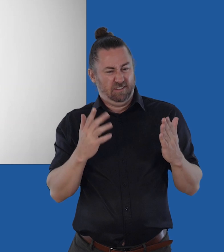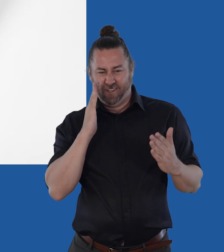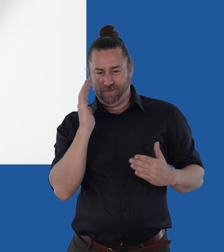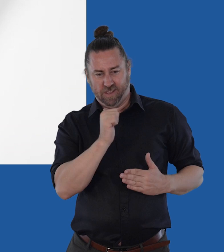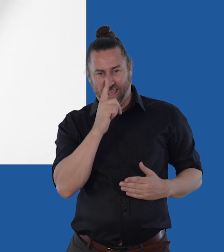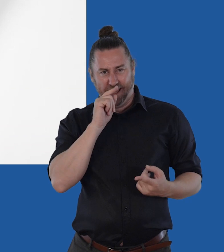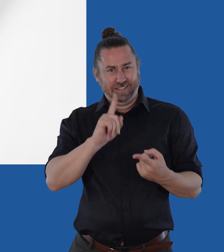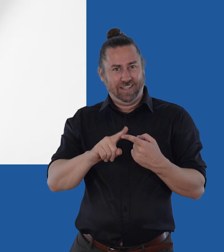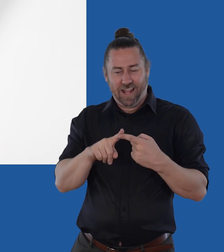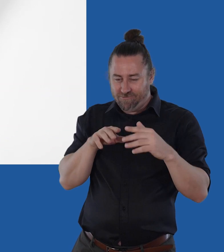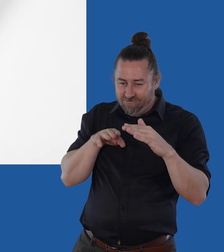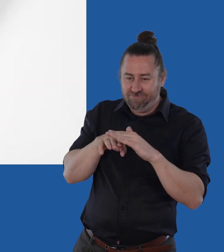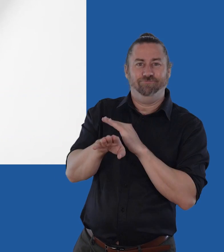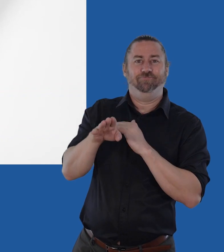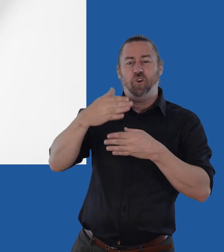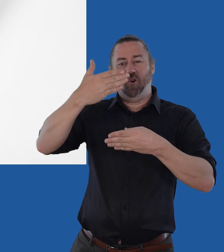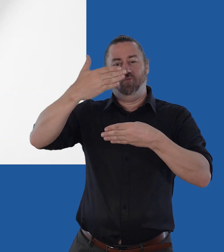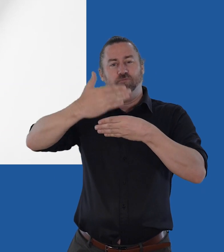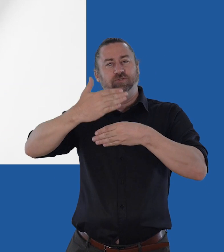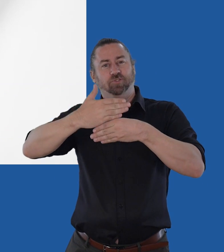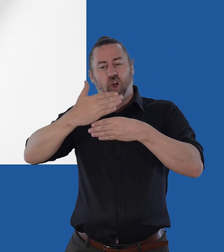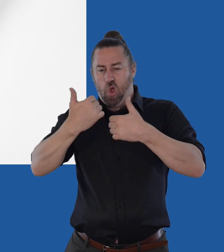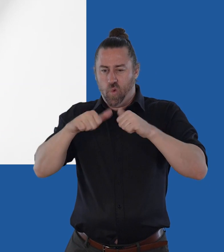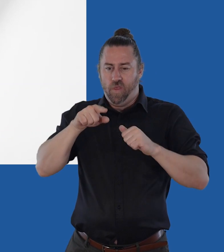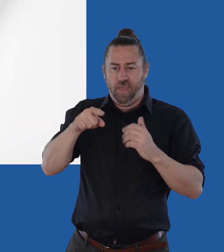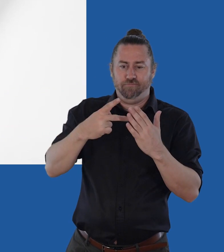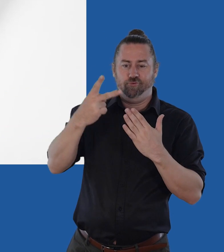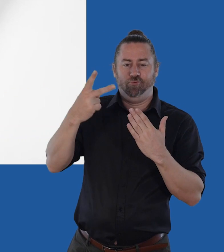I hope that they feel a sense of belonging.